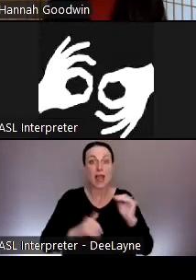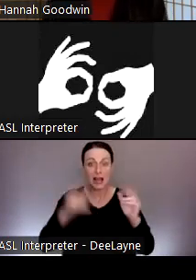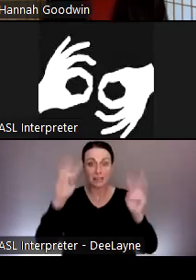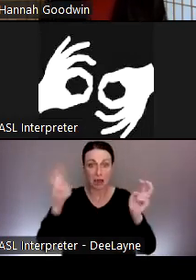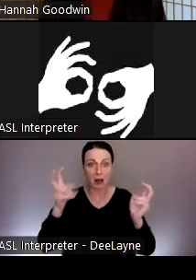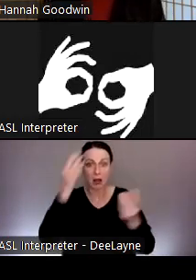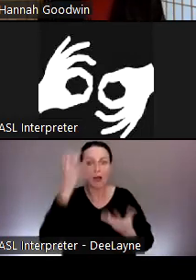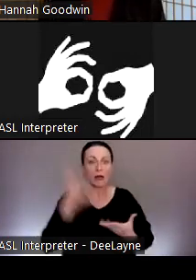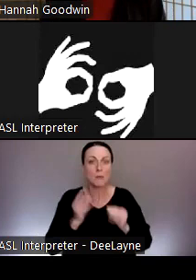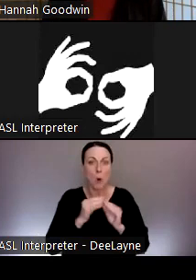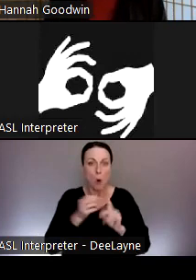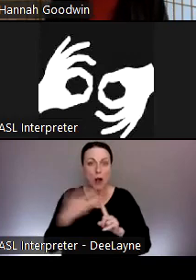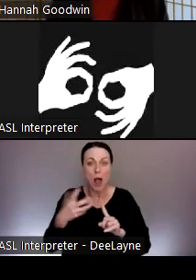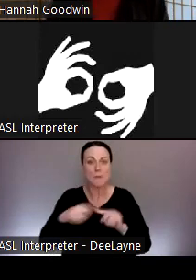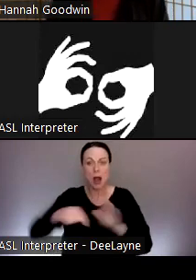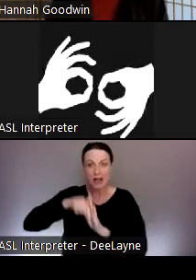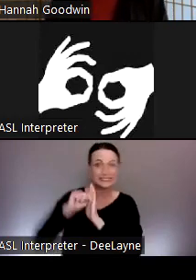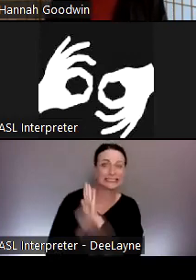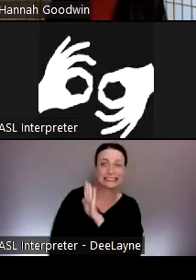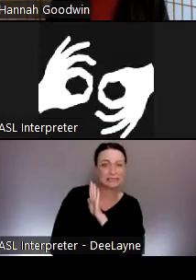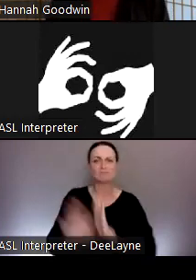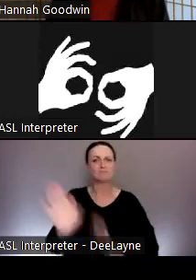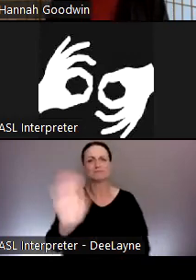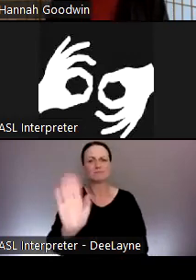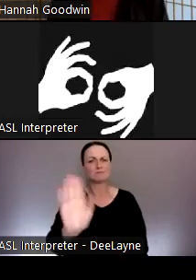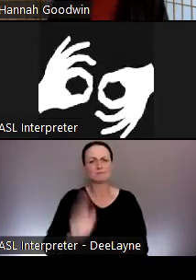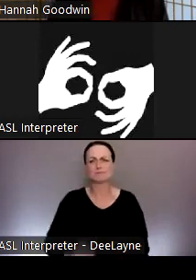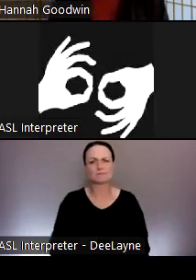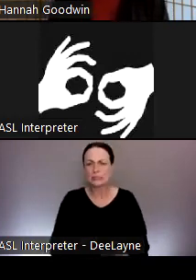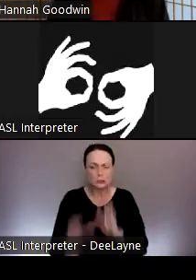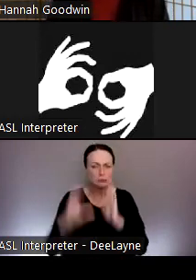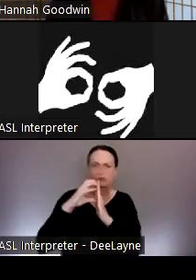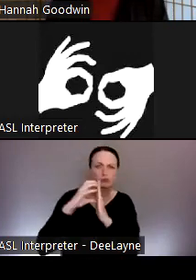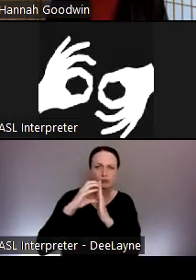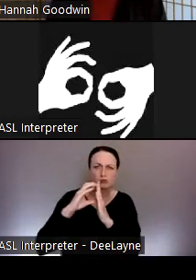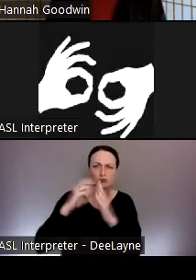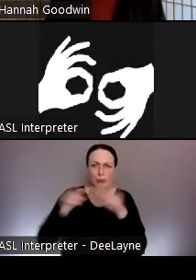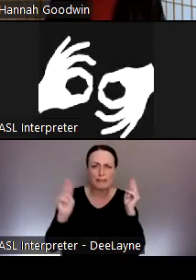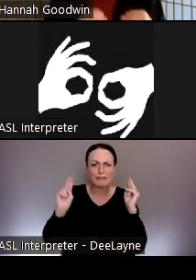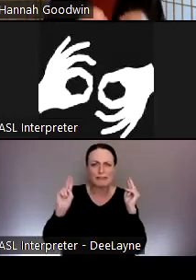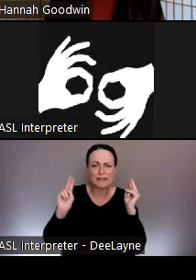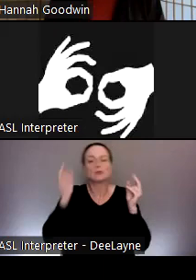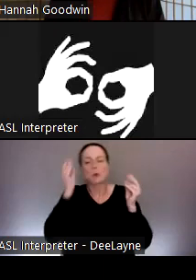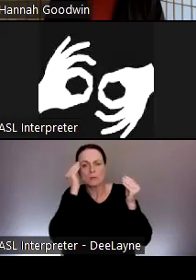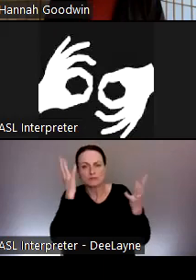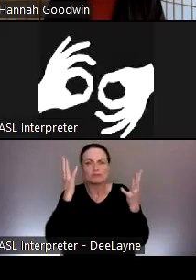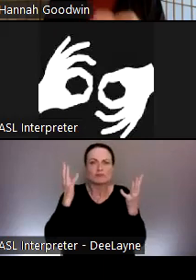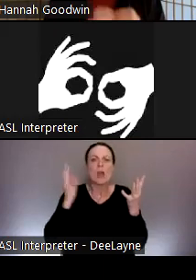Of course it's not gonna give me the whole outline or anything like that, but it's a concise,